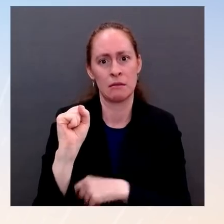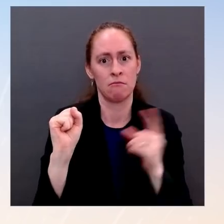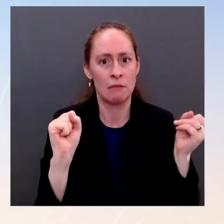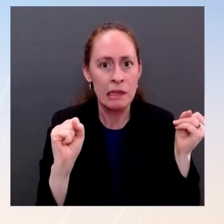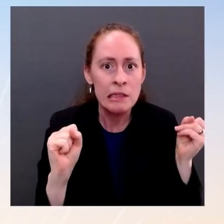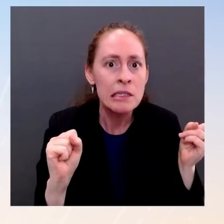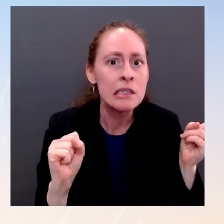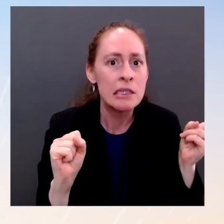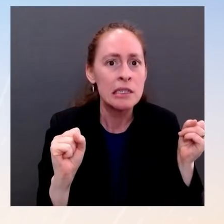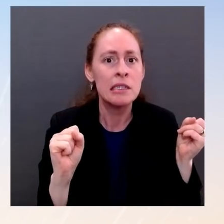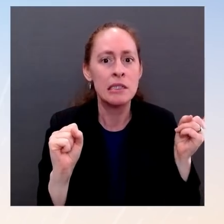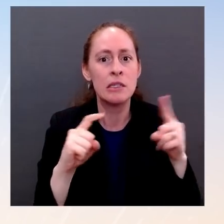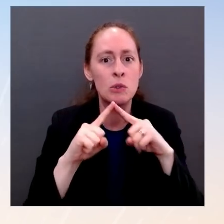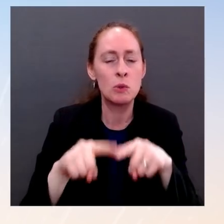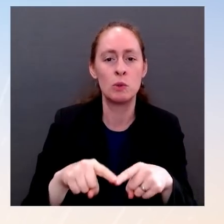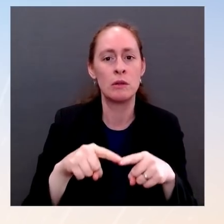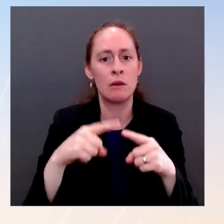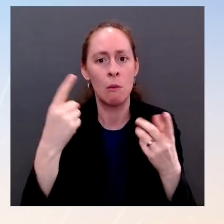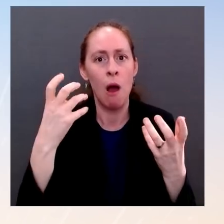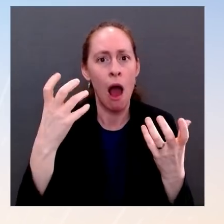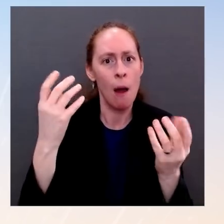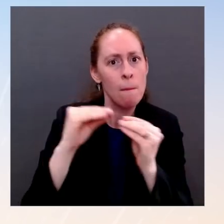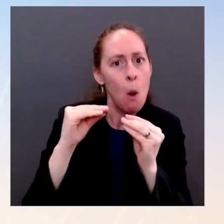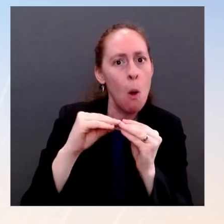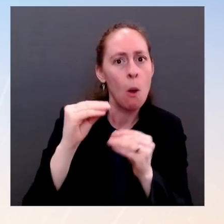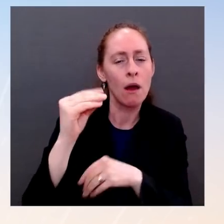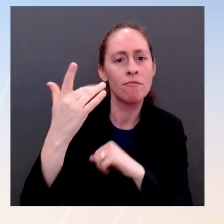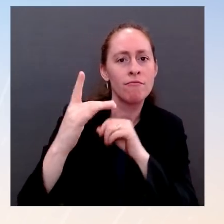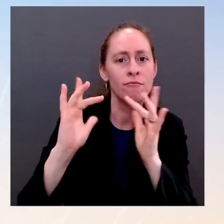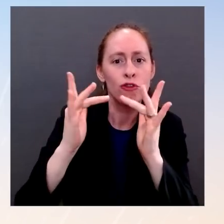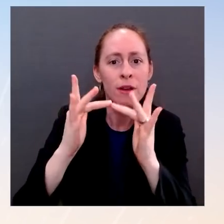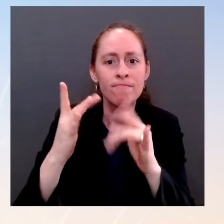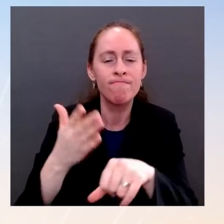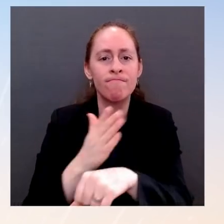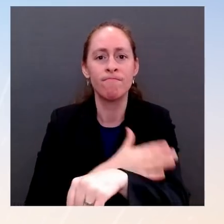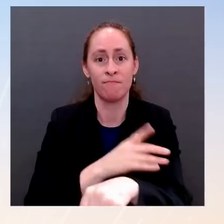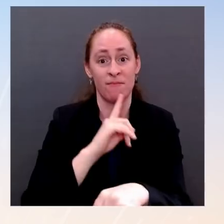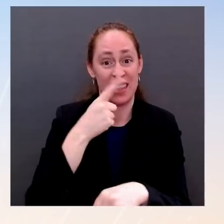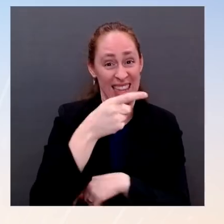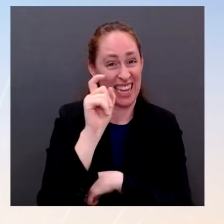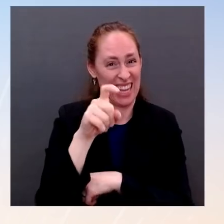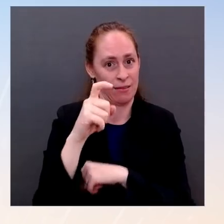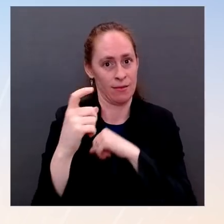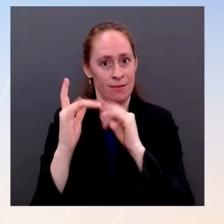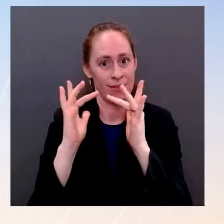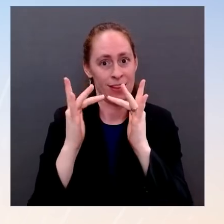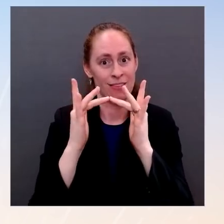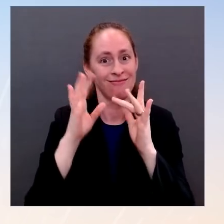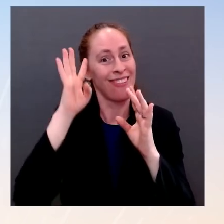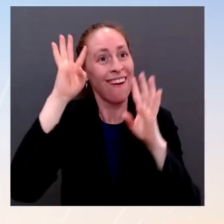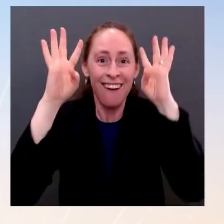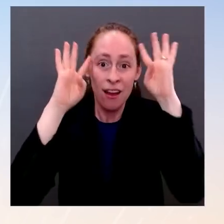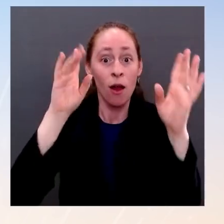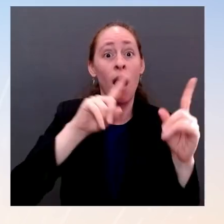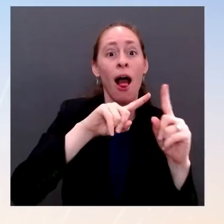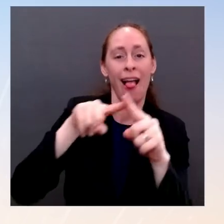Without these critical technology inputs, there is no path to realizing those ambitions. Ms. Psaki: Kristen. The Press: Thank you so much.